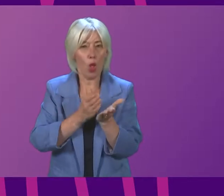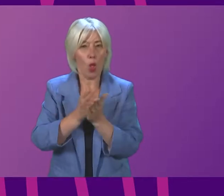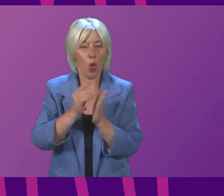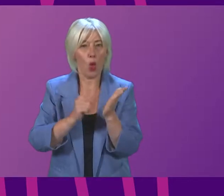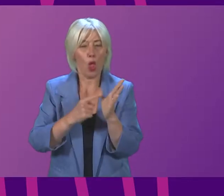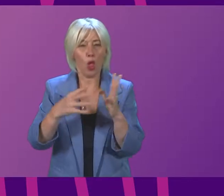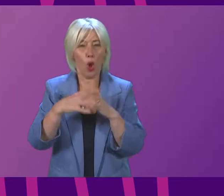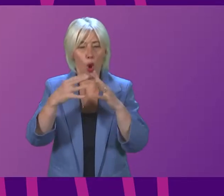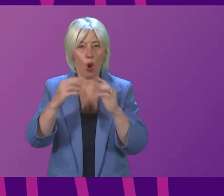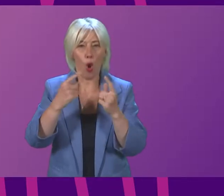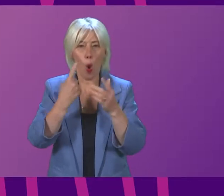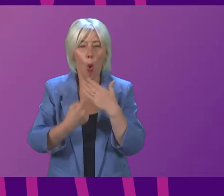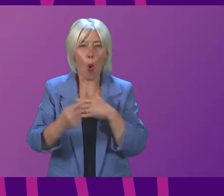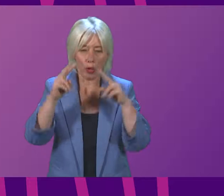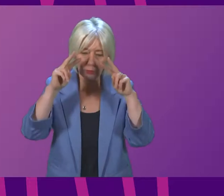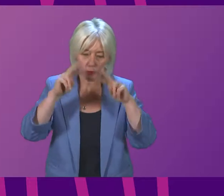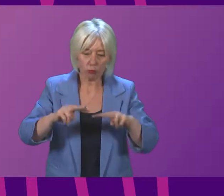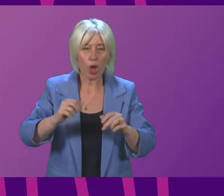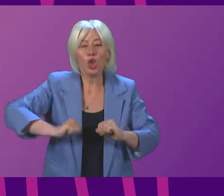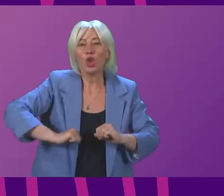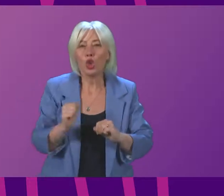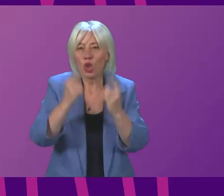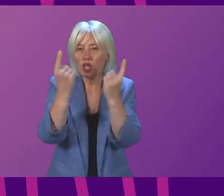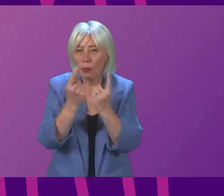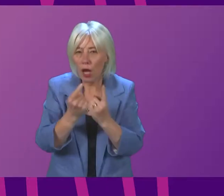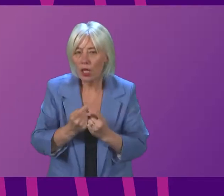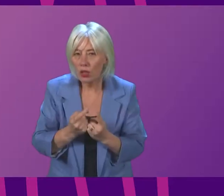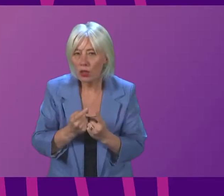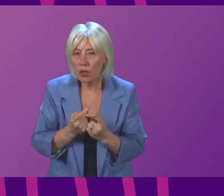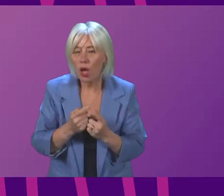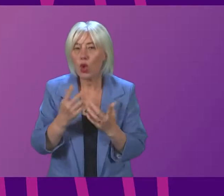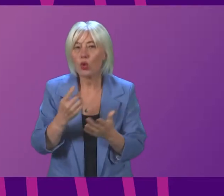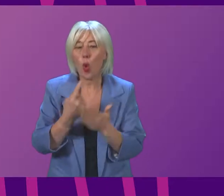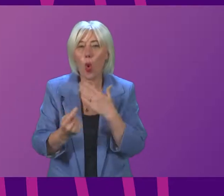to examine only Scottish matters. The implications of Scottish policy decisions